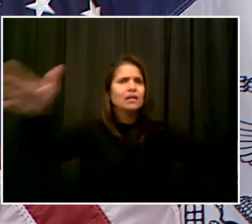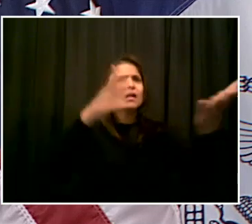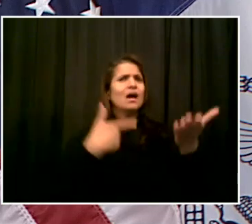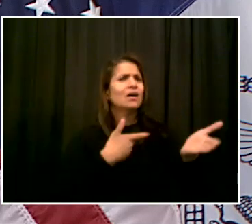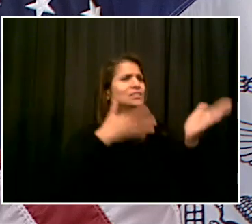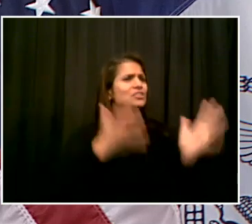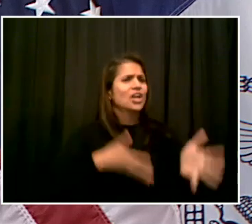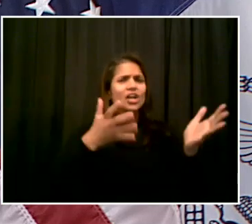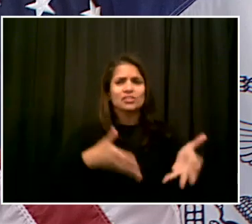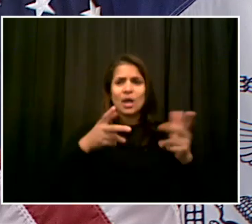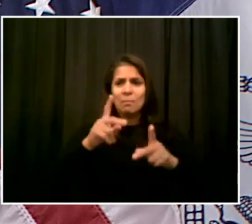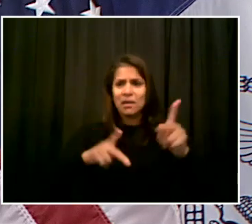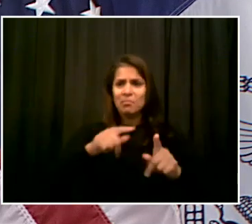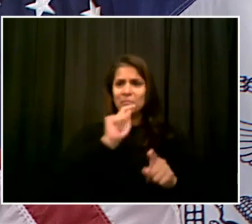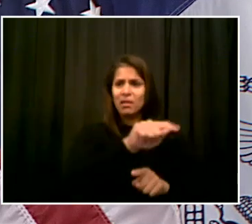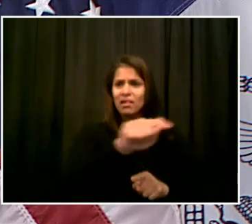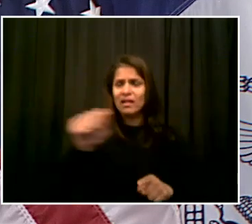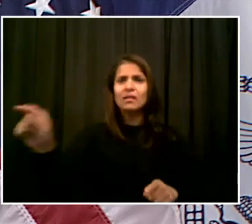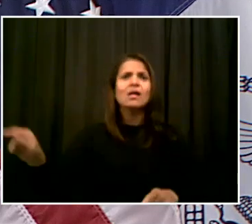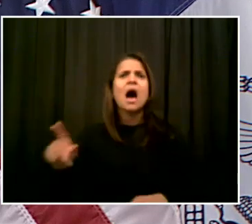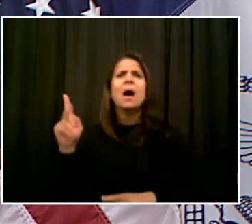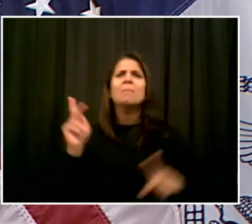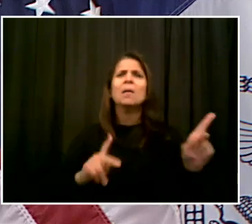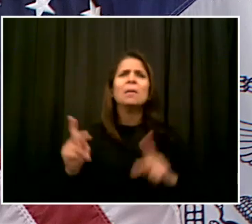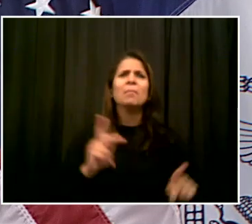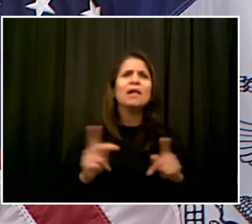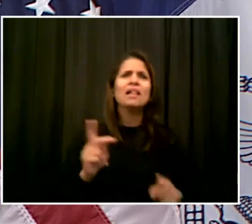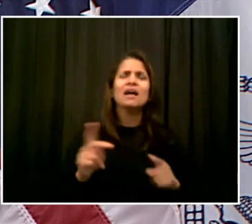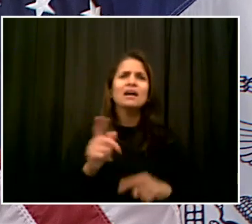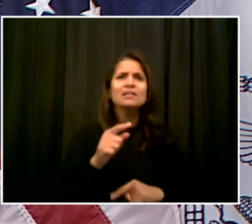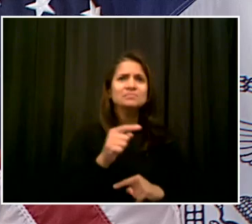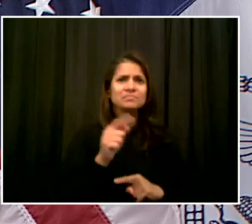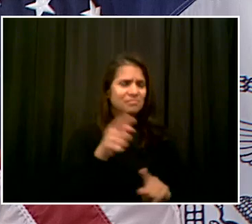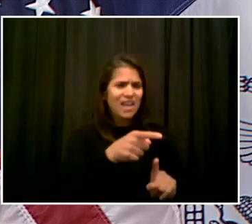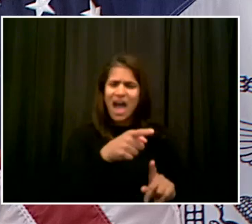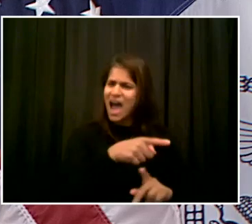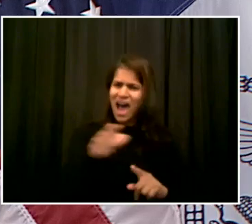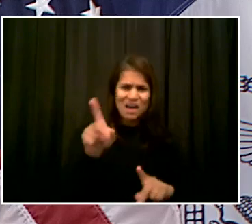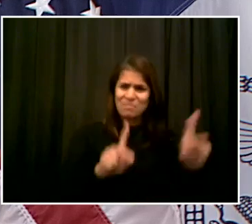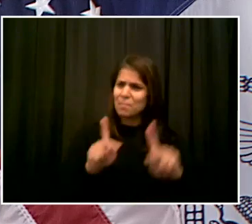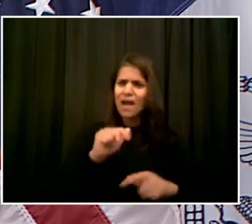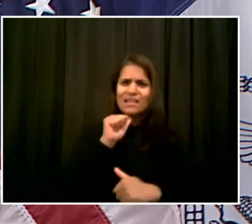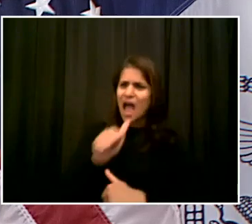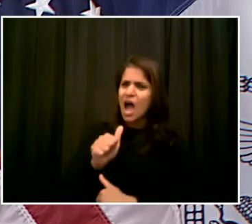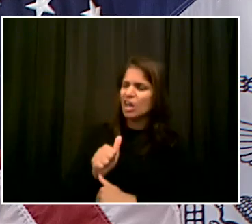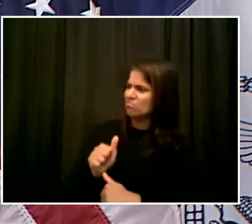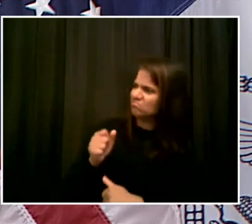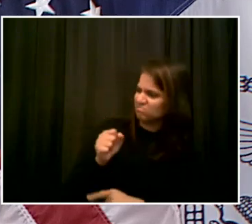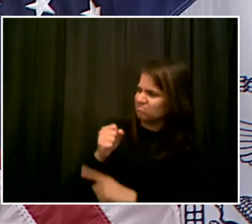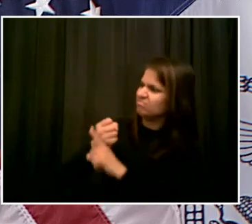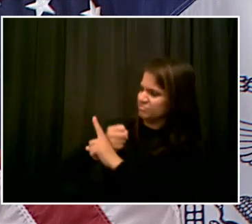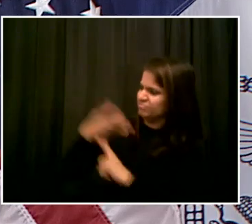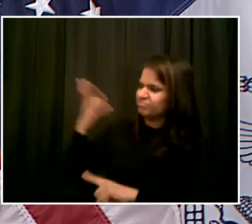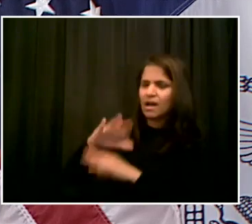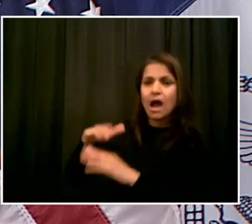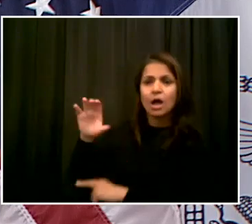I BELIEVE MY HEART, T IIS NOT AGAINST POLICE, IT'S CALLING FOR A DIFFERENT